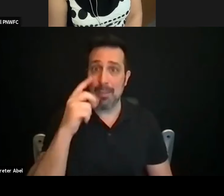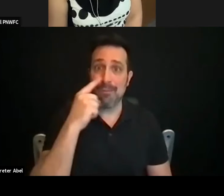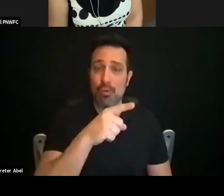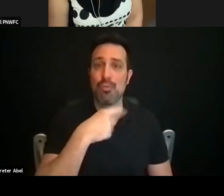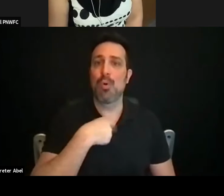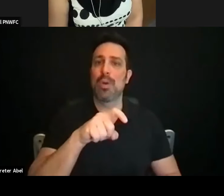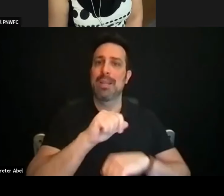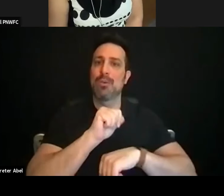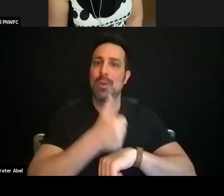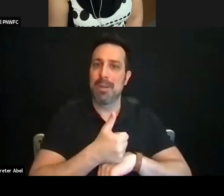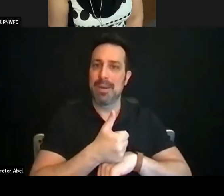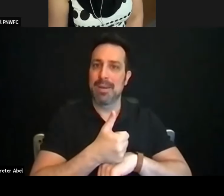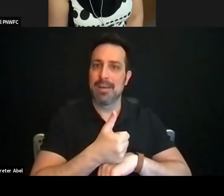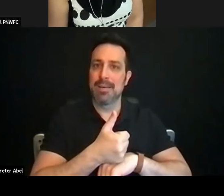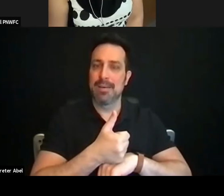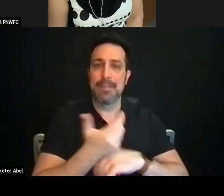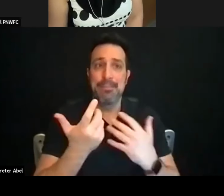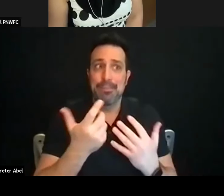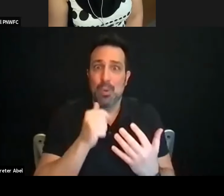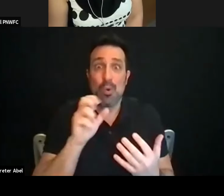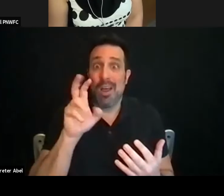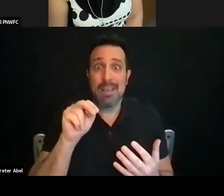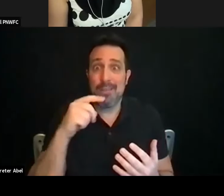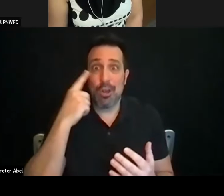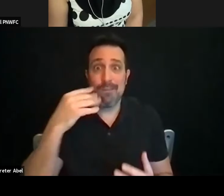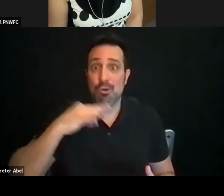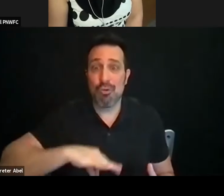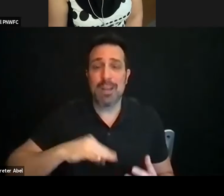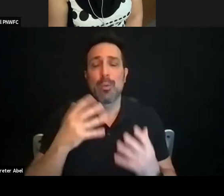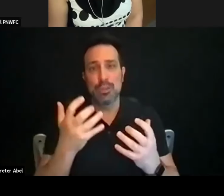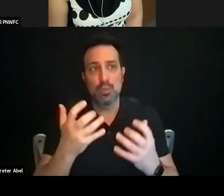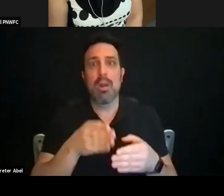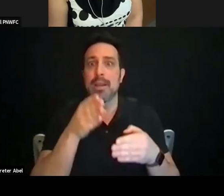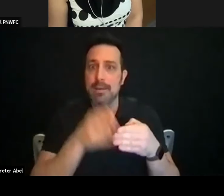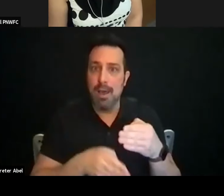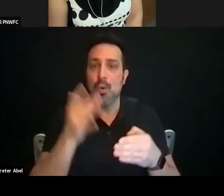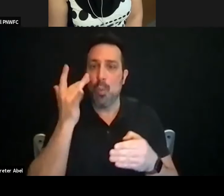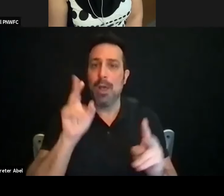plans -- plans that you can work with and say this is the issue, this is the fix. We have done the labor for